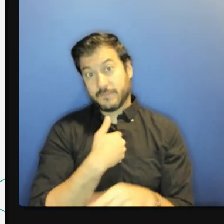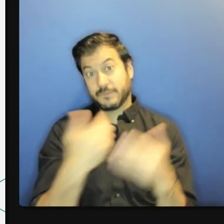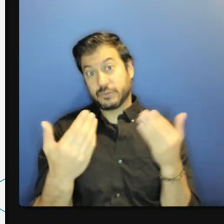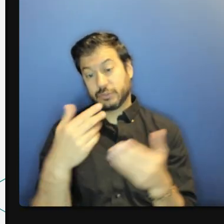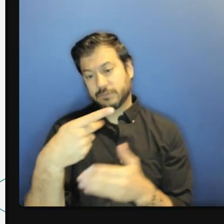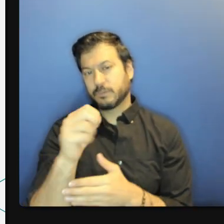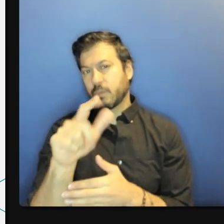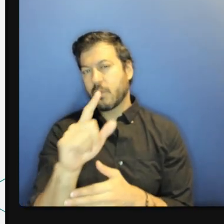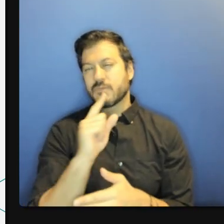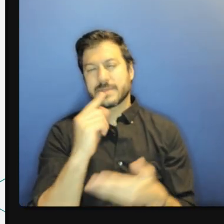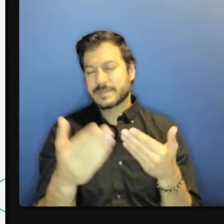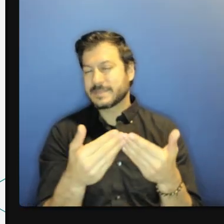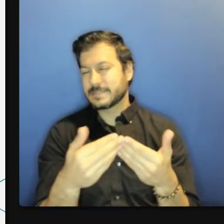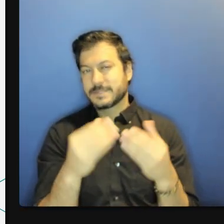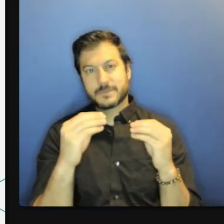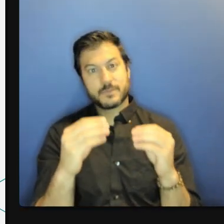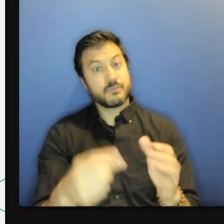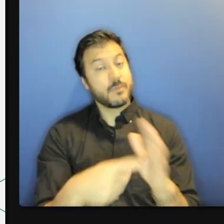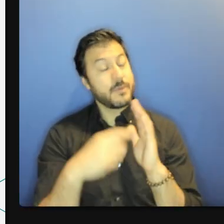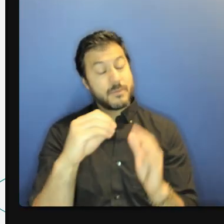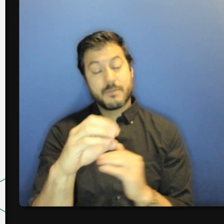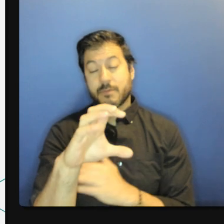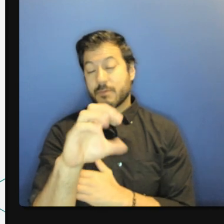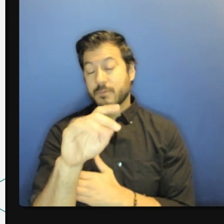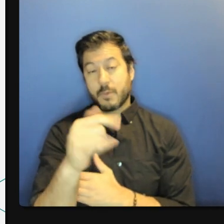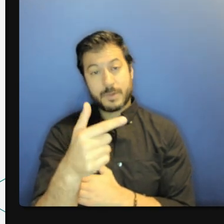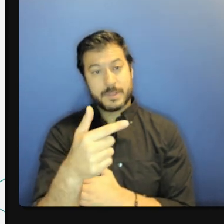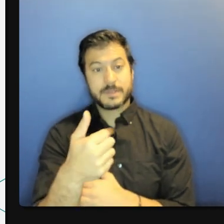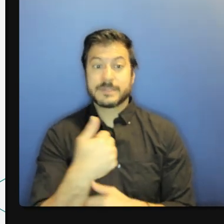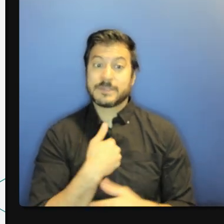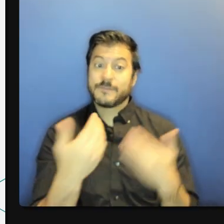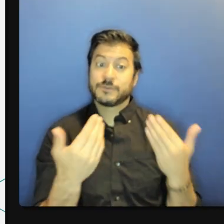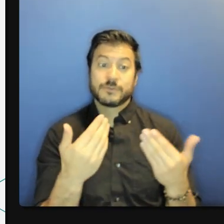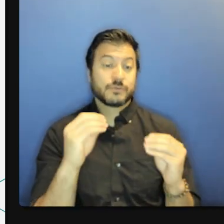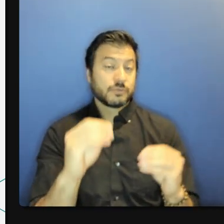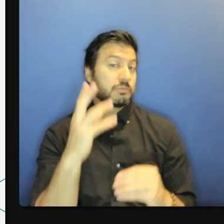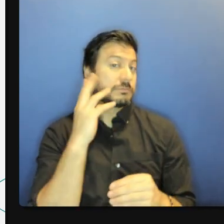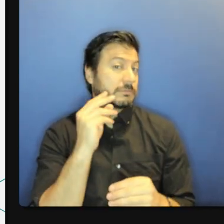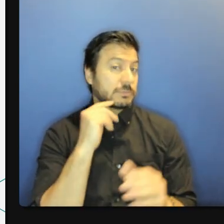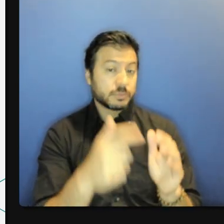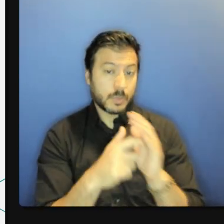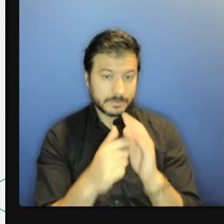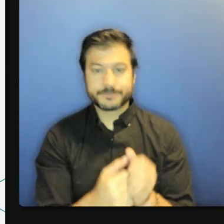is very easy and requires no coding. Some of the advantages are: self-serve, with no expertise required.